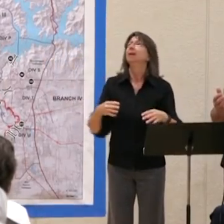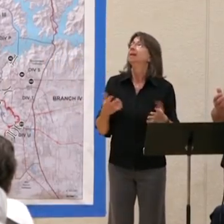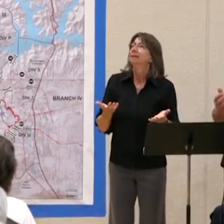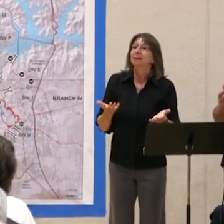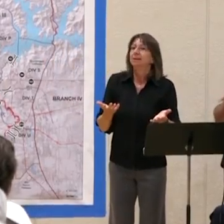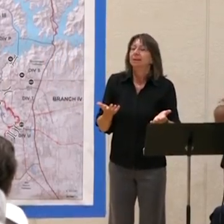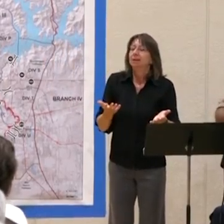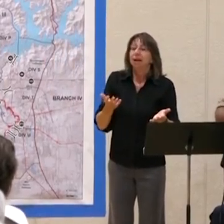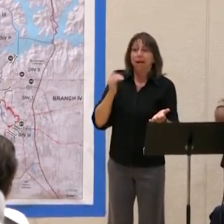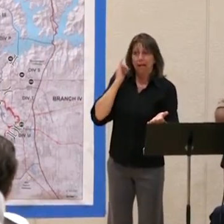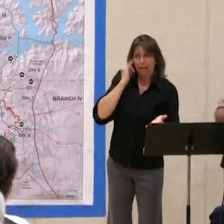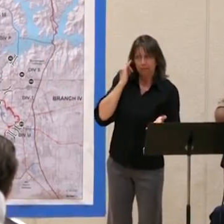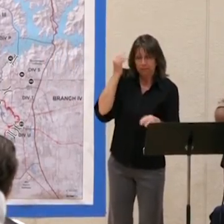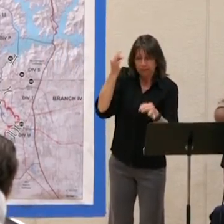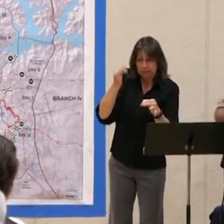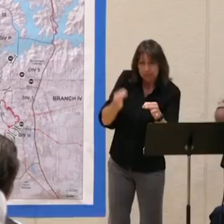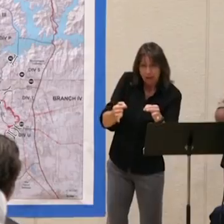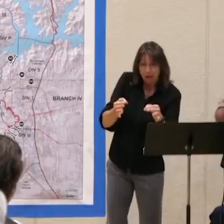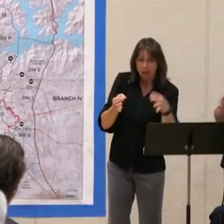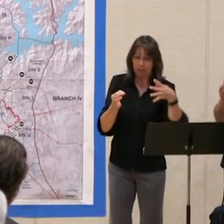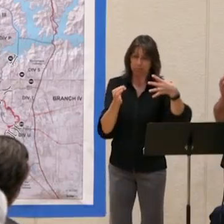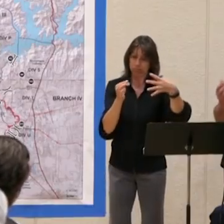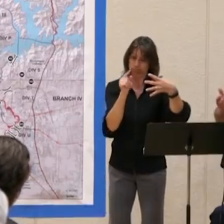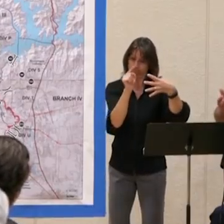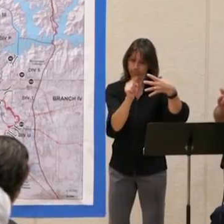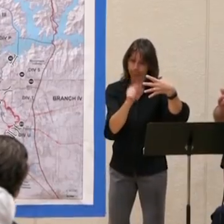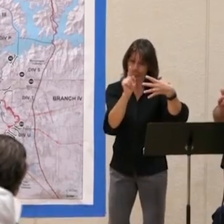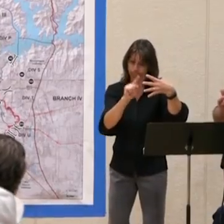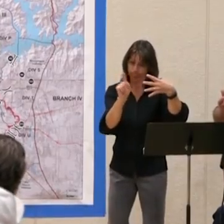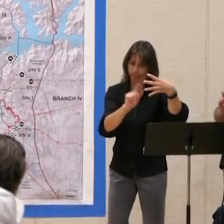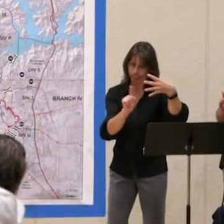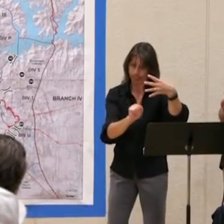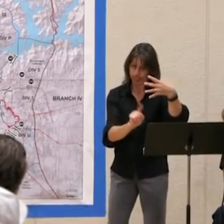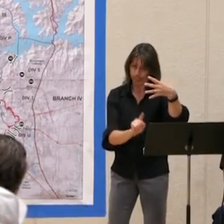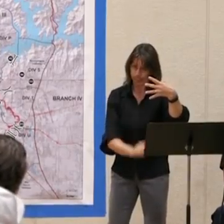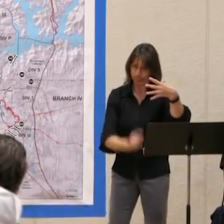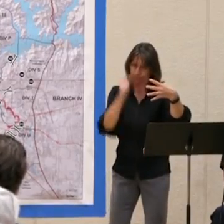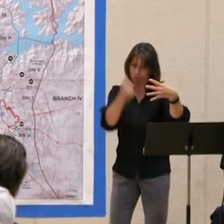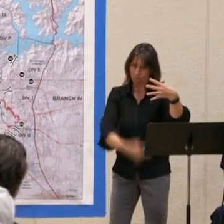decision with our fire co-operators to repopulate an area we do so in a